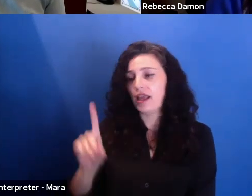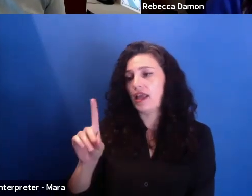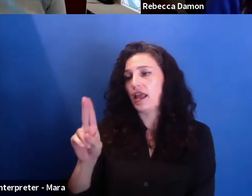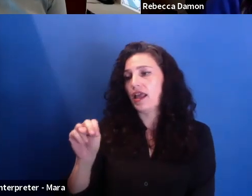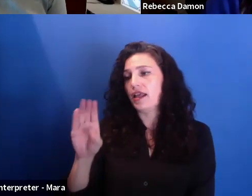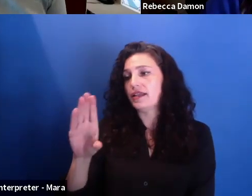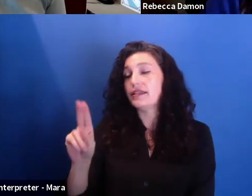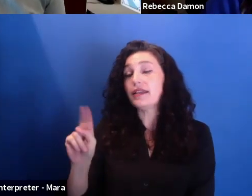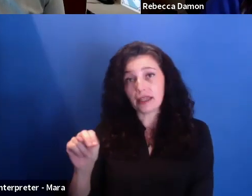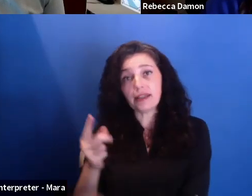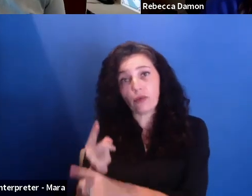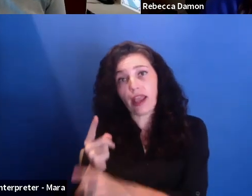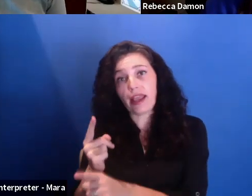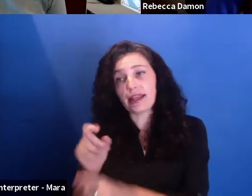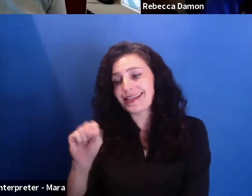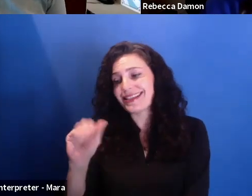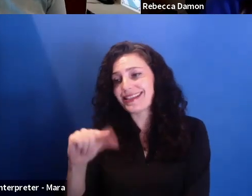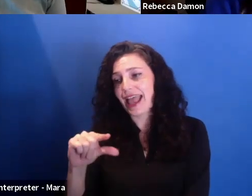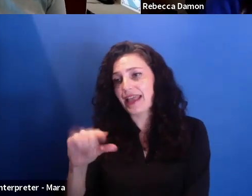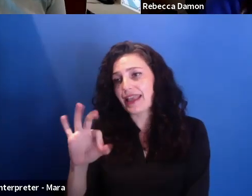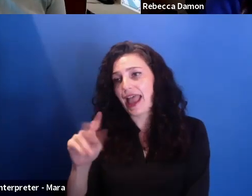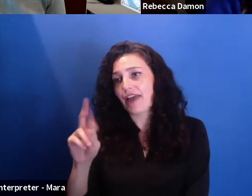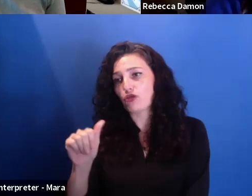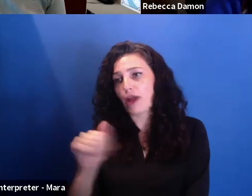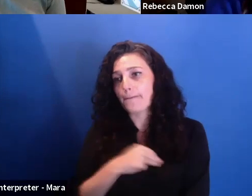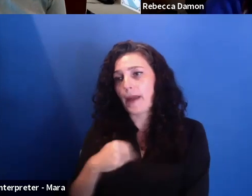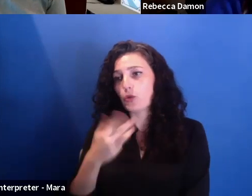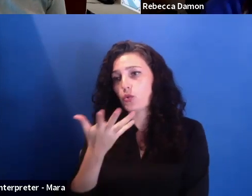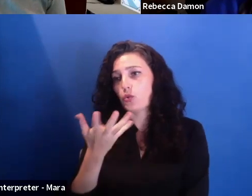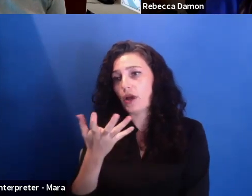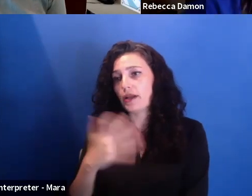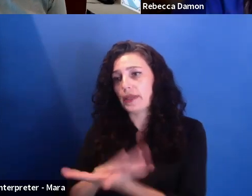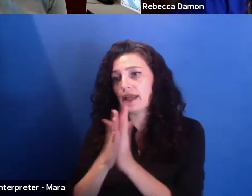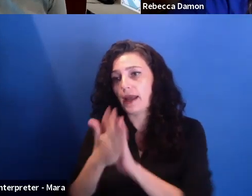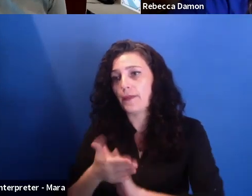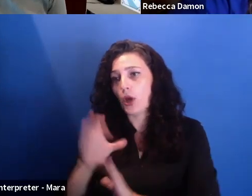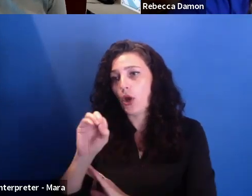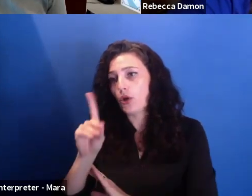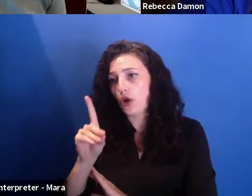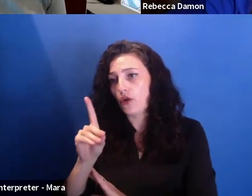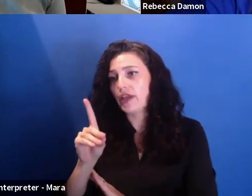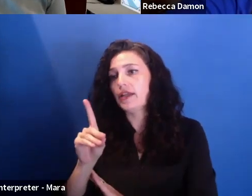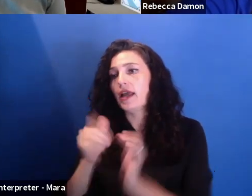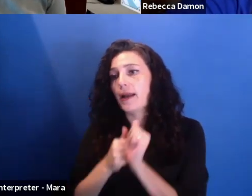SAG-AFTRA members who do want to be COVID Compliance Supervisors and especially if they have any kind of medical background, that's fantastic.